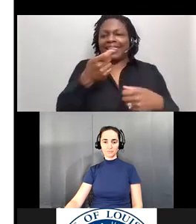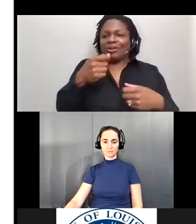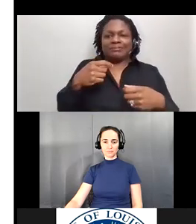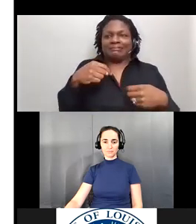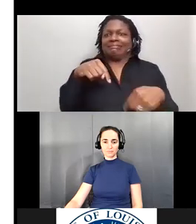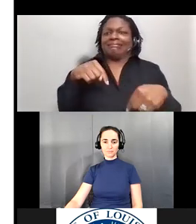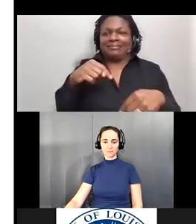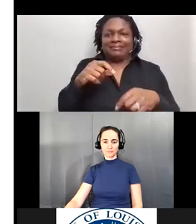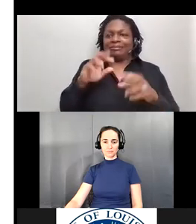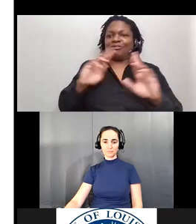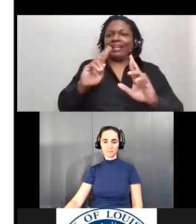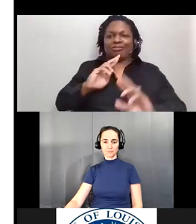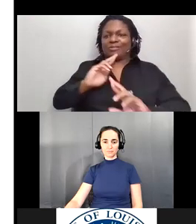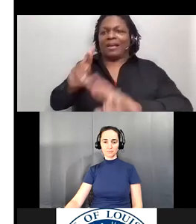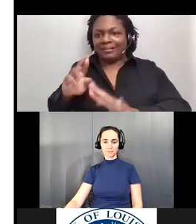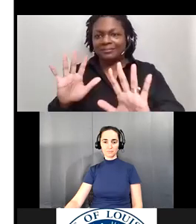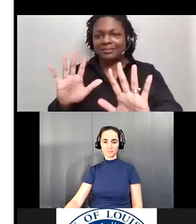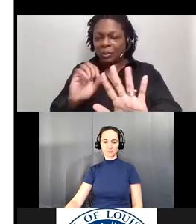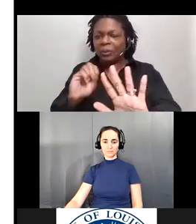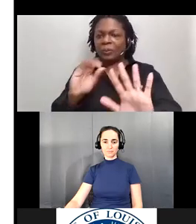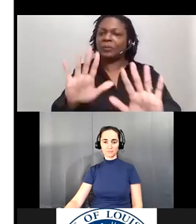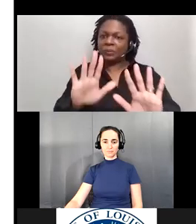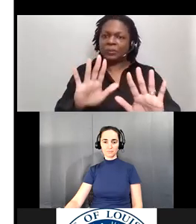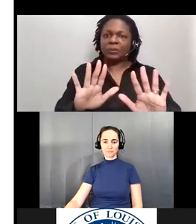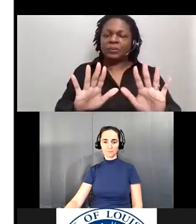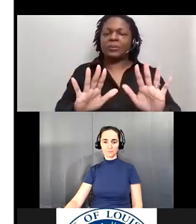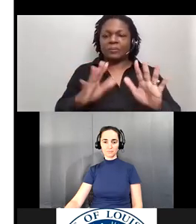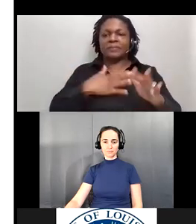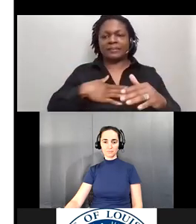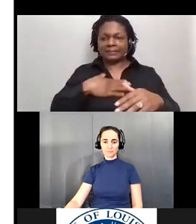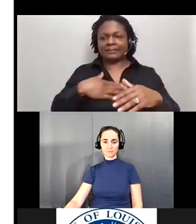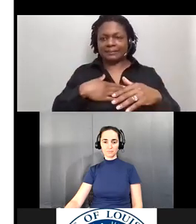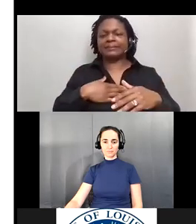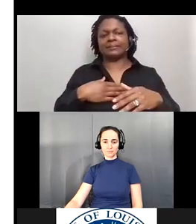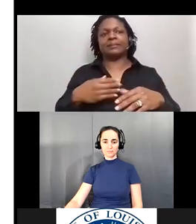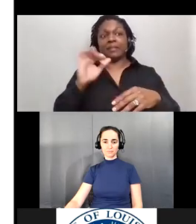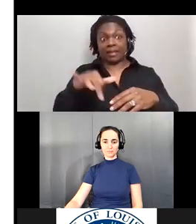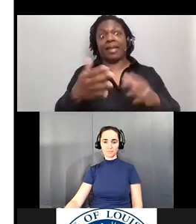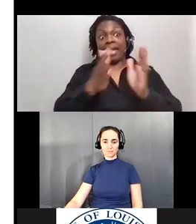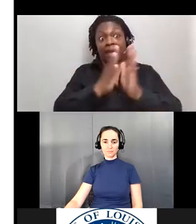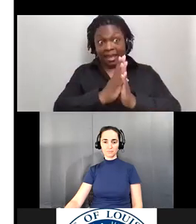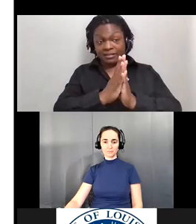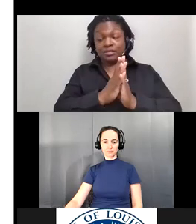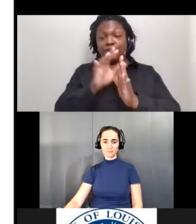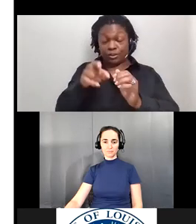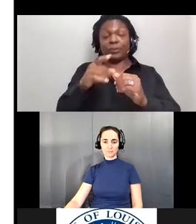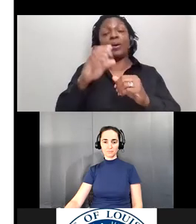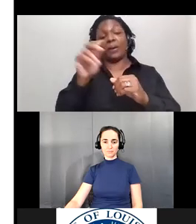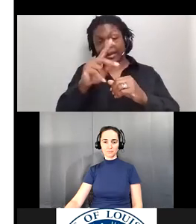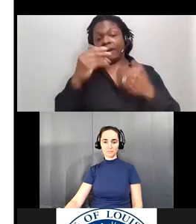best possible outcome we can have so if they ask you about something, you know yes or no and then tell them where something is if 16:05:37 you're looking for your driver's